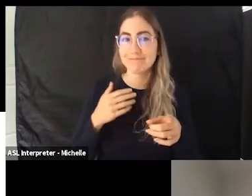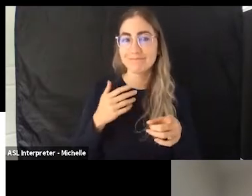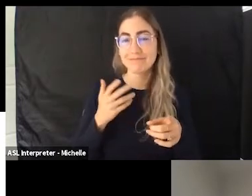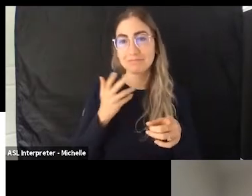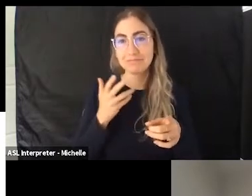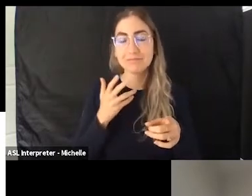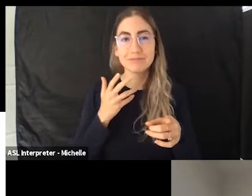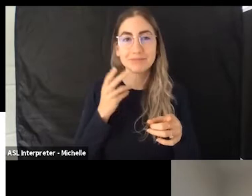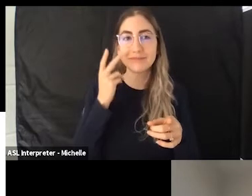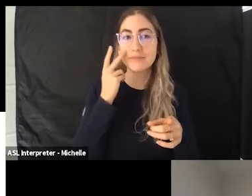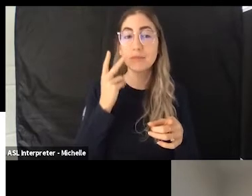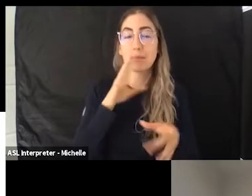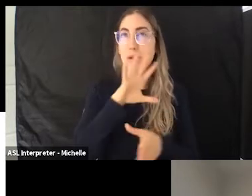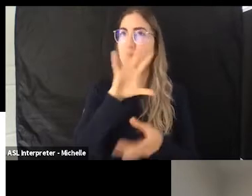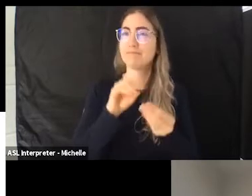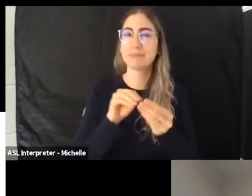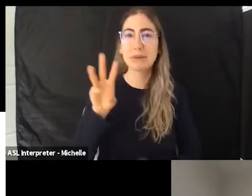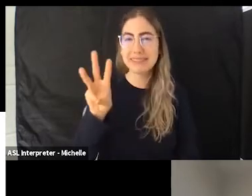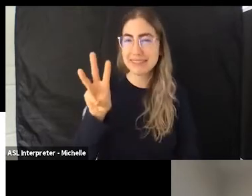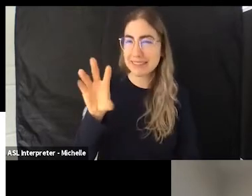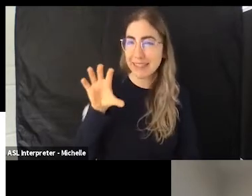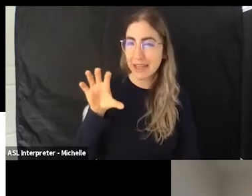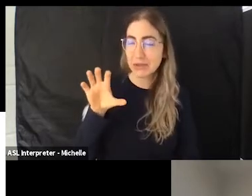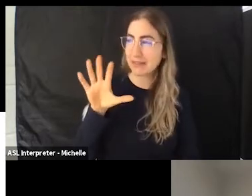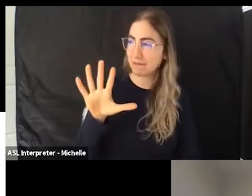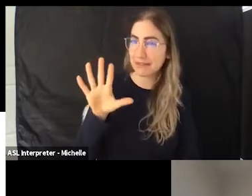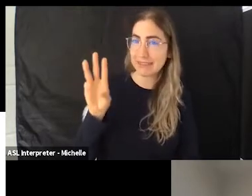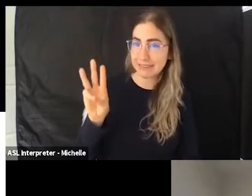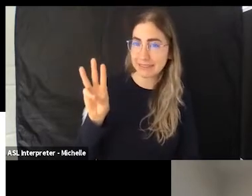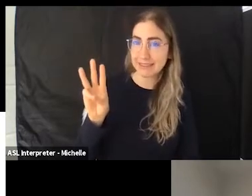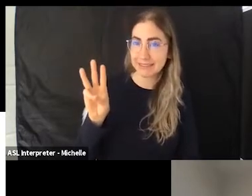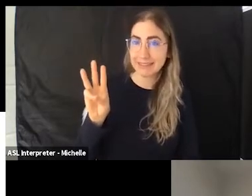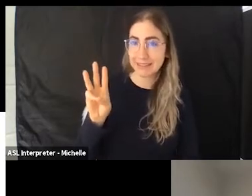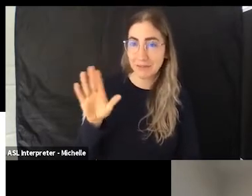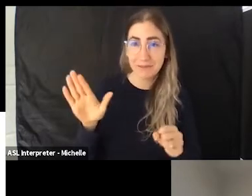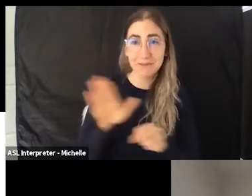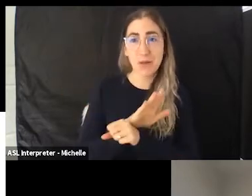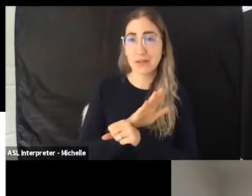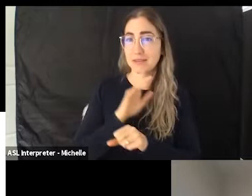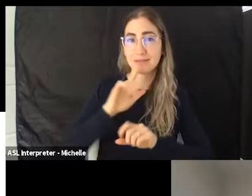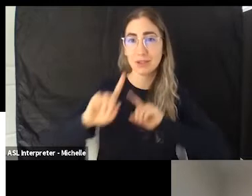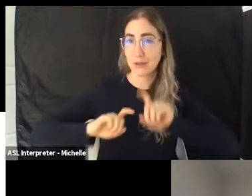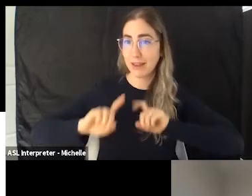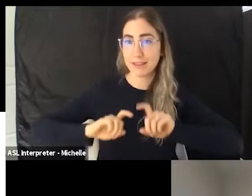TOTAL, WE RECEIVED 656 COMPLETED SURVEYS AND, YOU KNOW IN TOTAL, WE RECEIVED 656 COMPLETED SURVEYS AND, YOU KNOW,